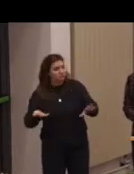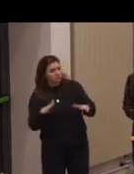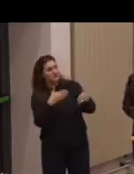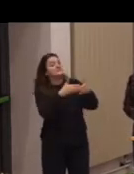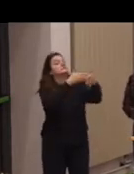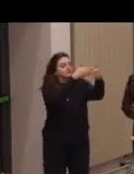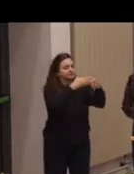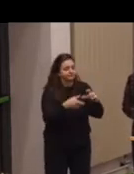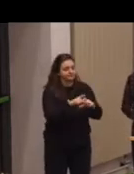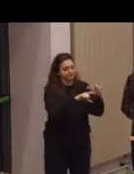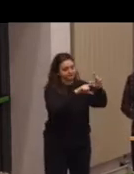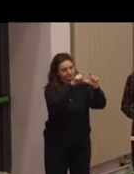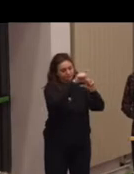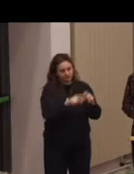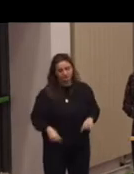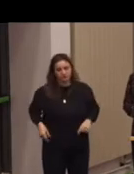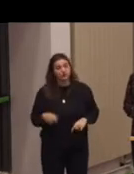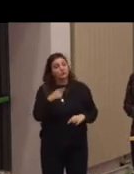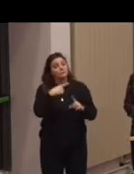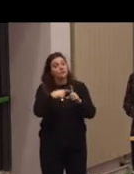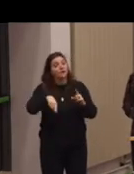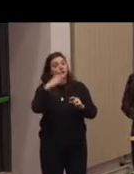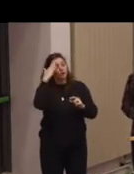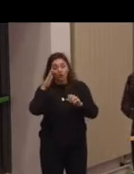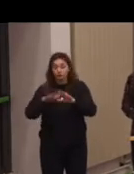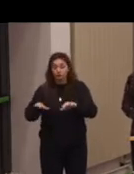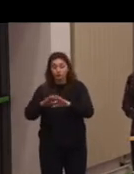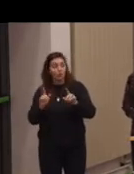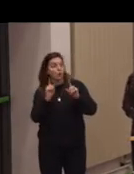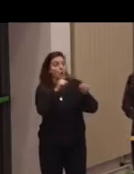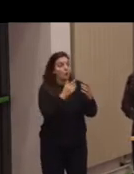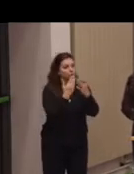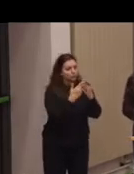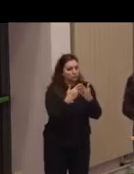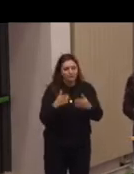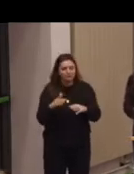So children who are not in schools also miss out on those forms of assistance. For example